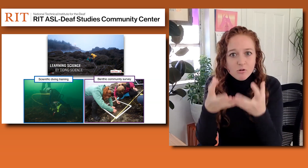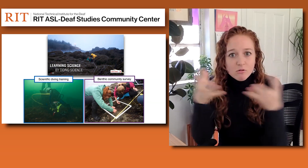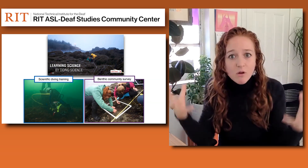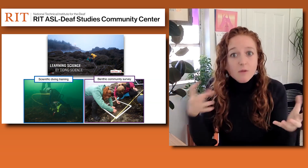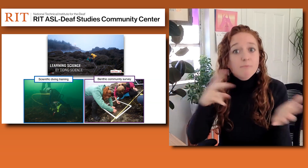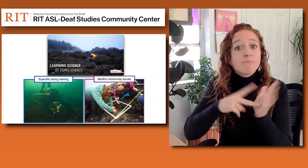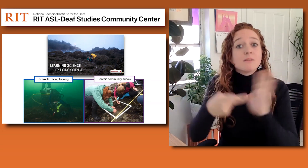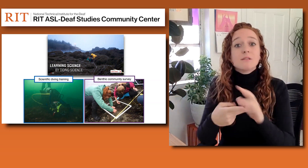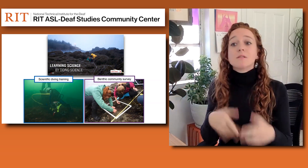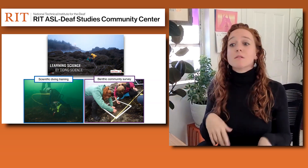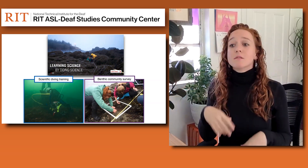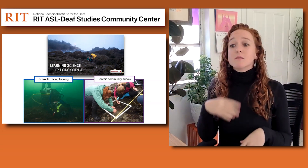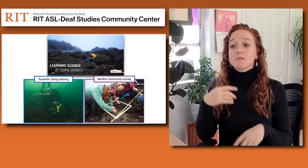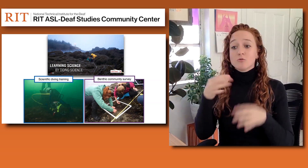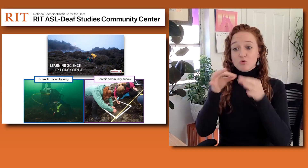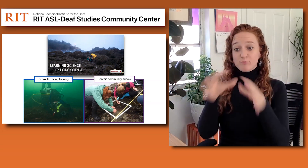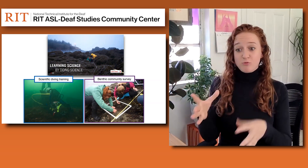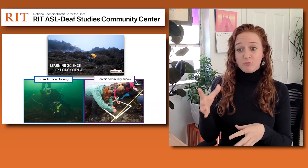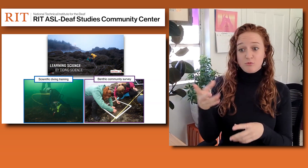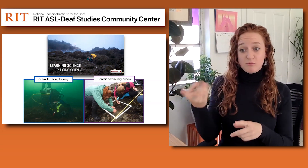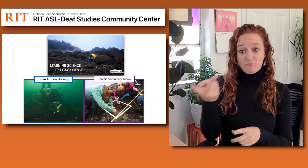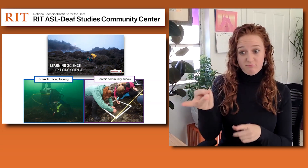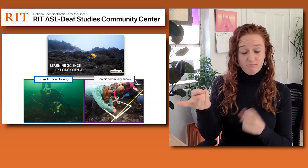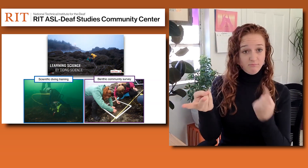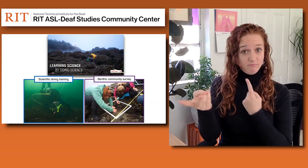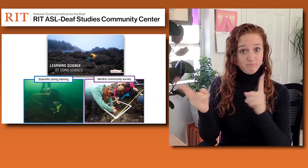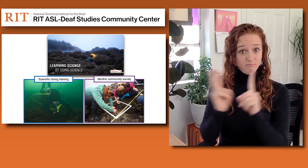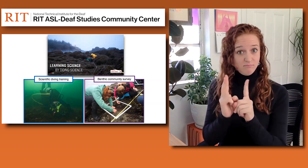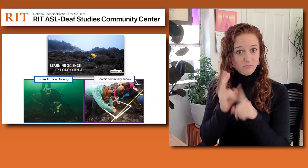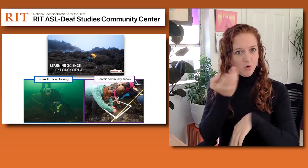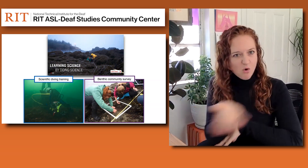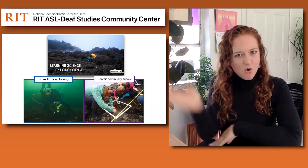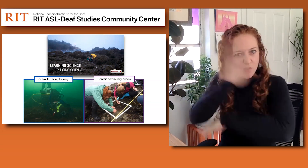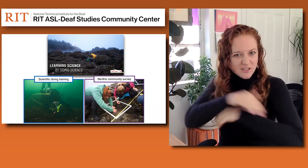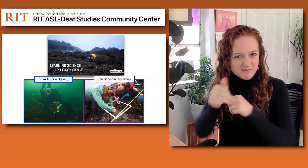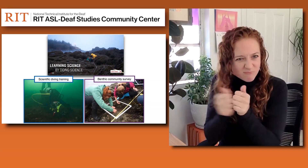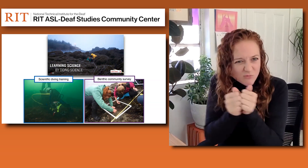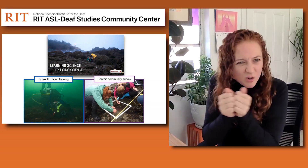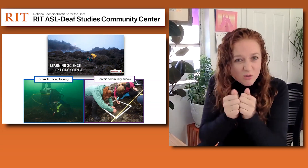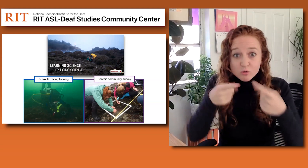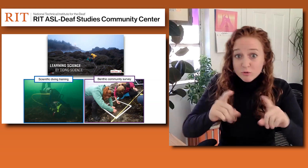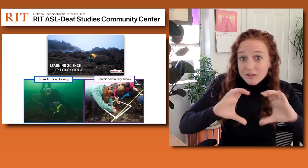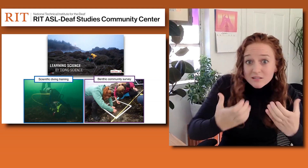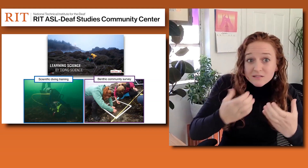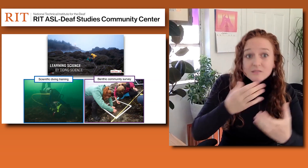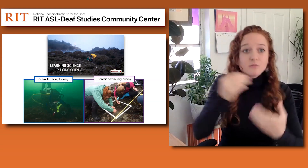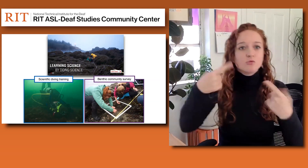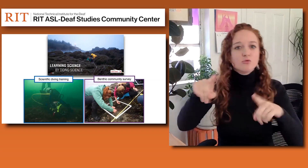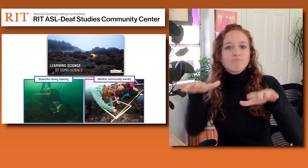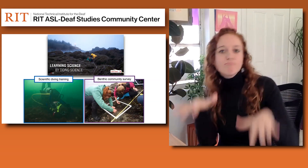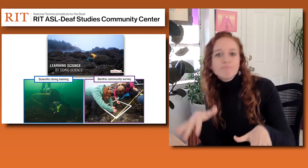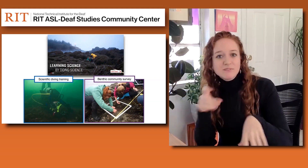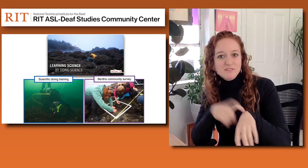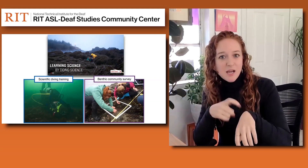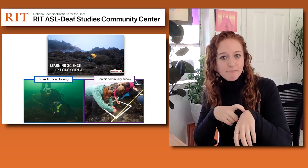Within that program, it was very close-knit with each other. I was with these interpreters all through the classes